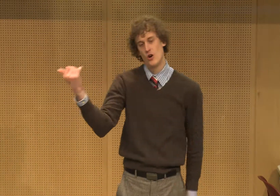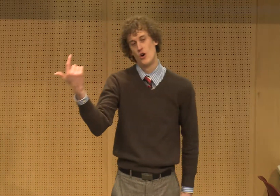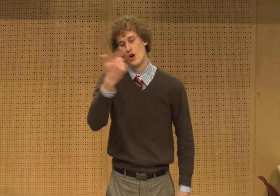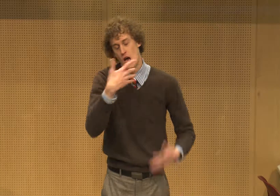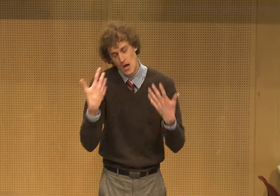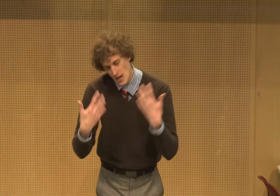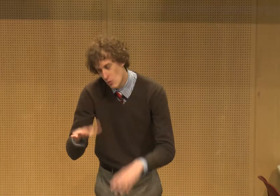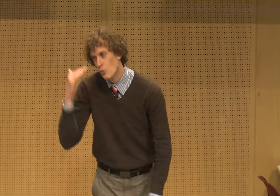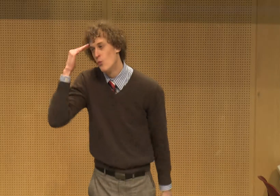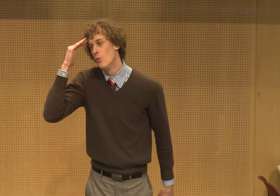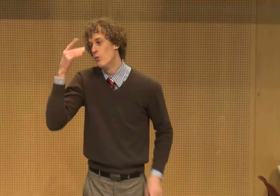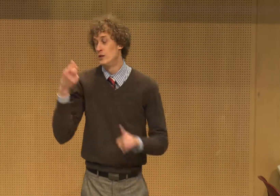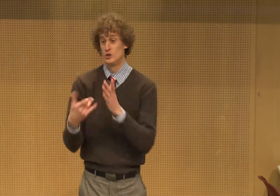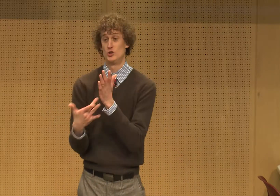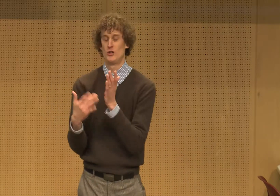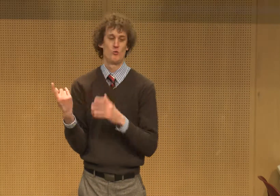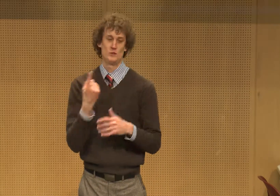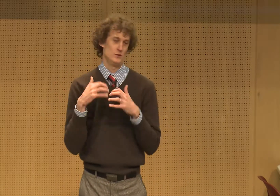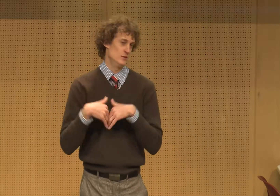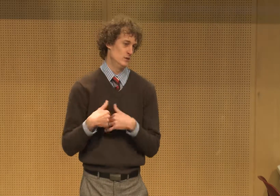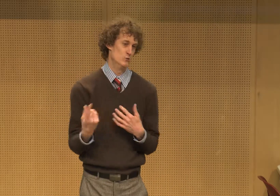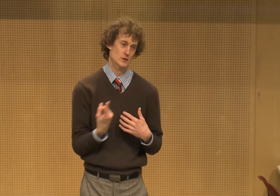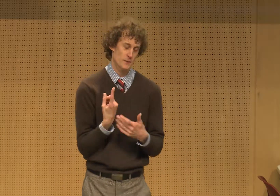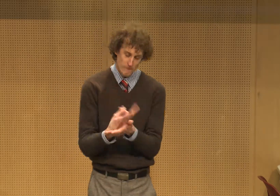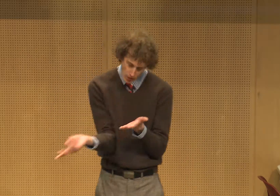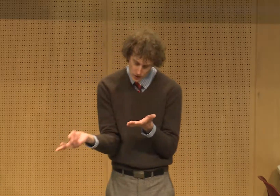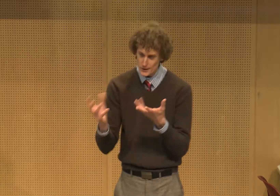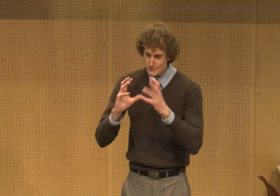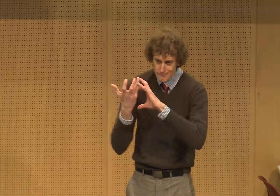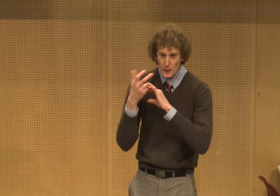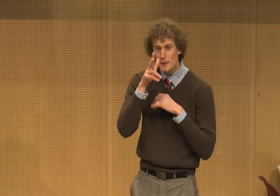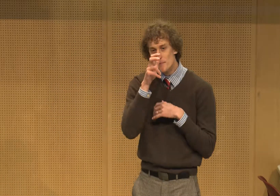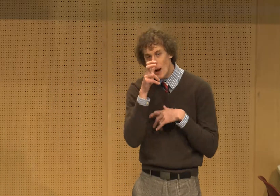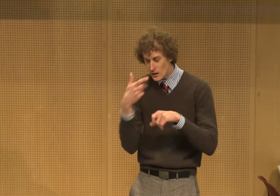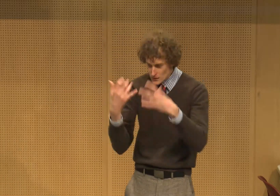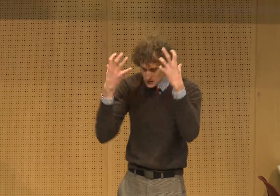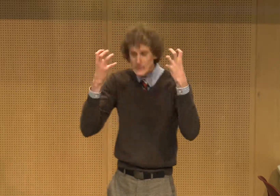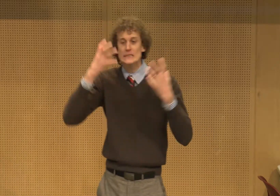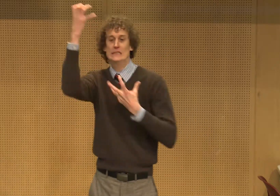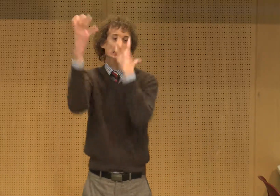I know that you know there, and you know also that it can have bugs, it can have errors,